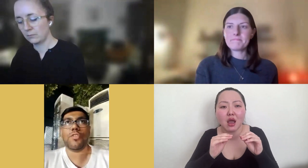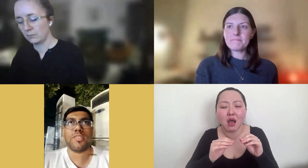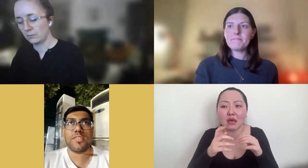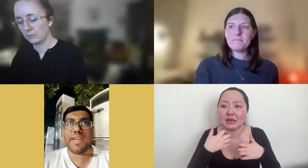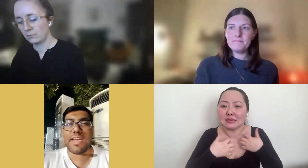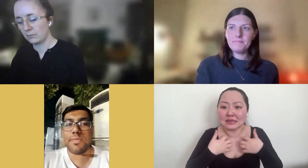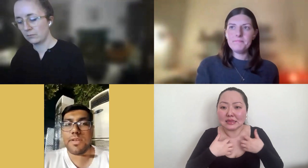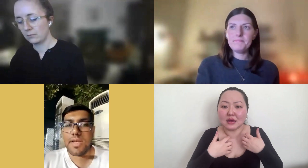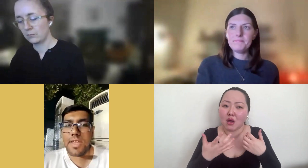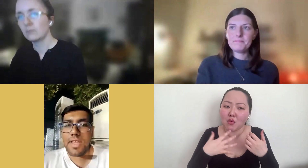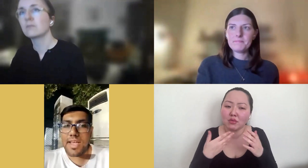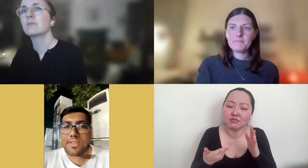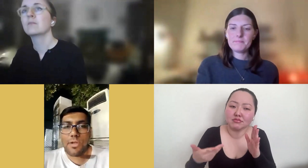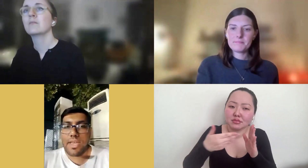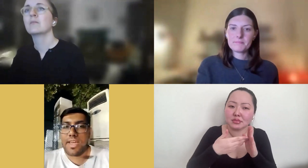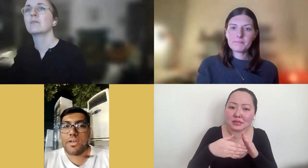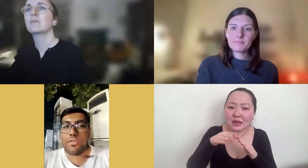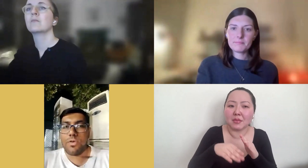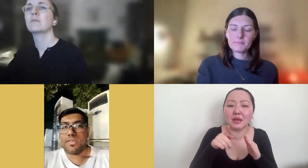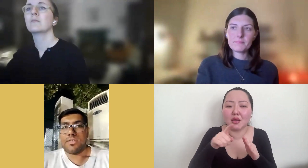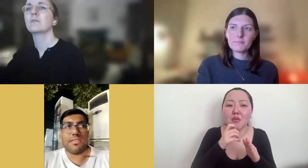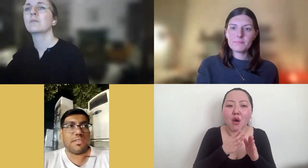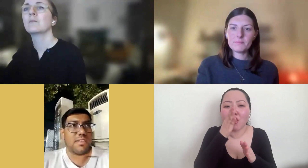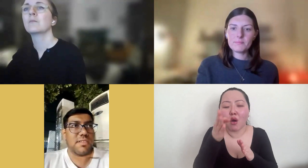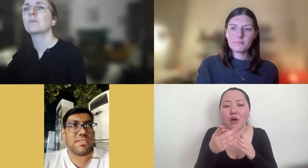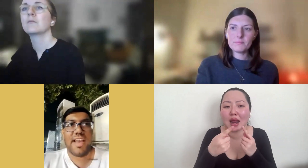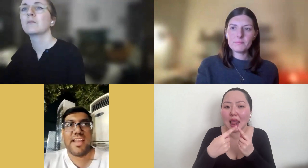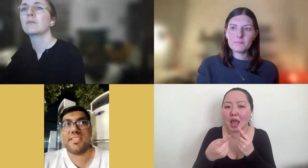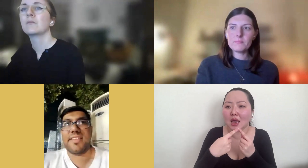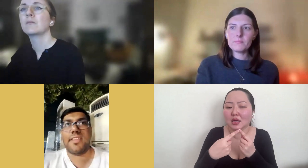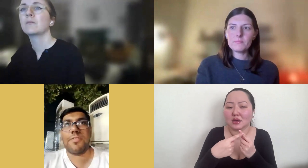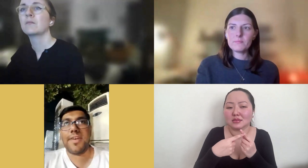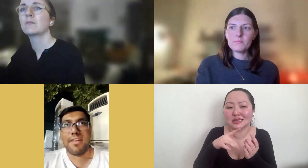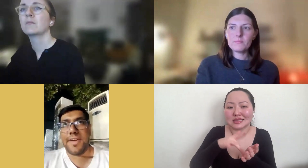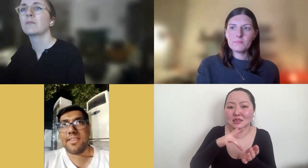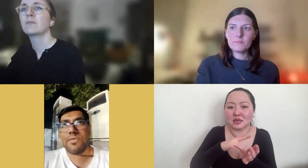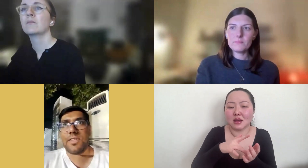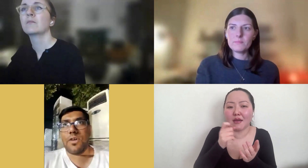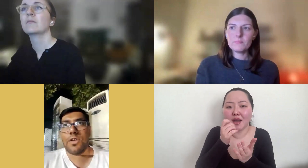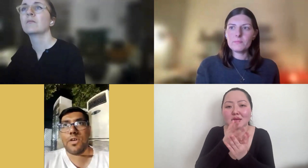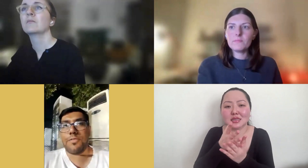those resources if it is available. And looking at those challenges that they faced we thought